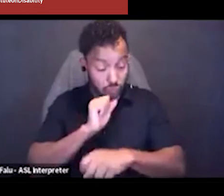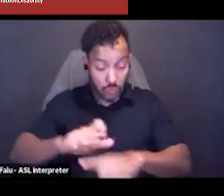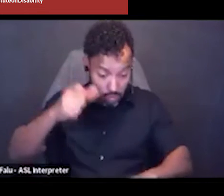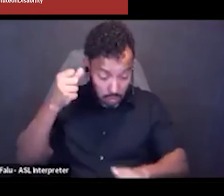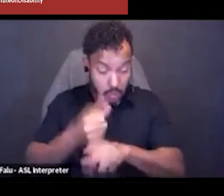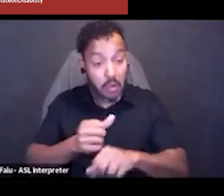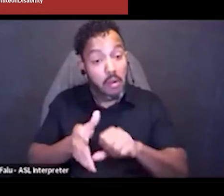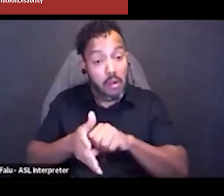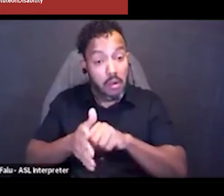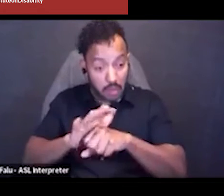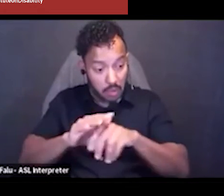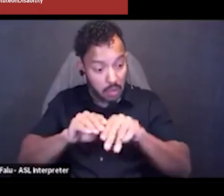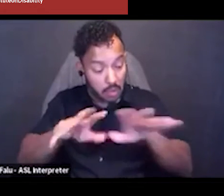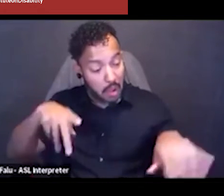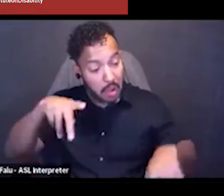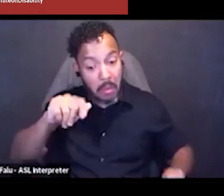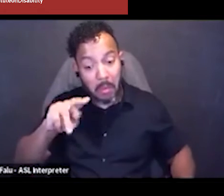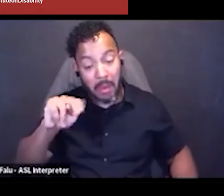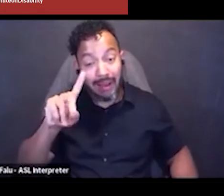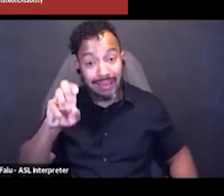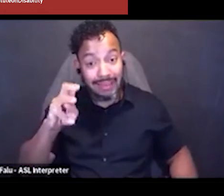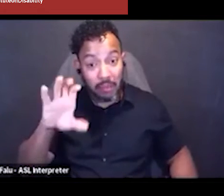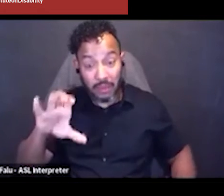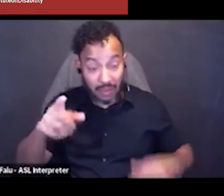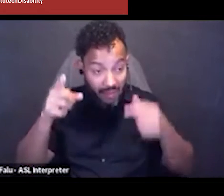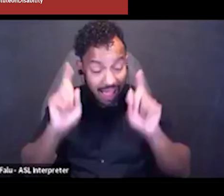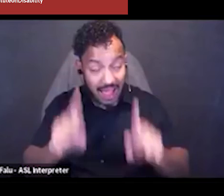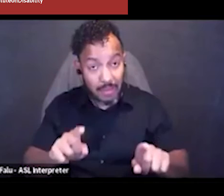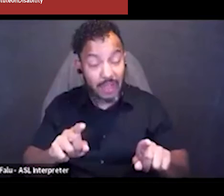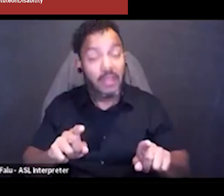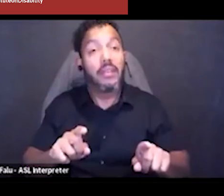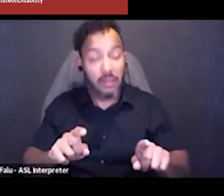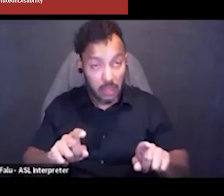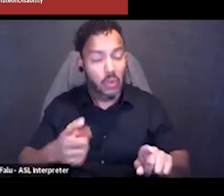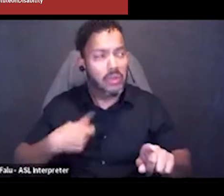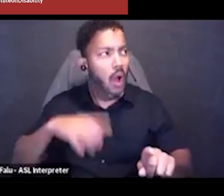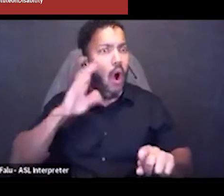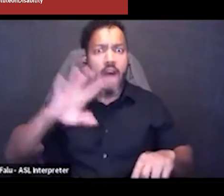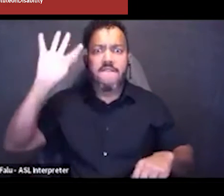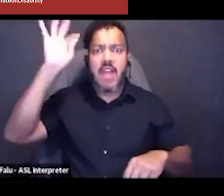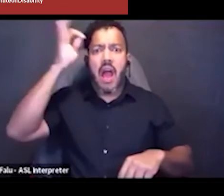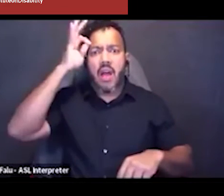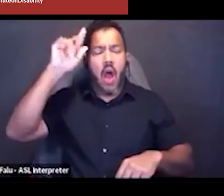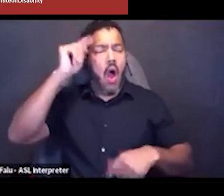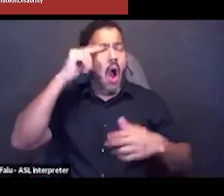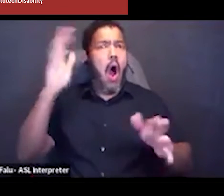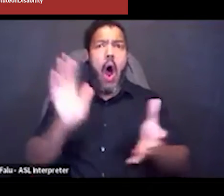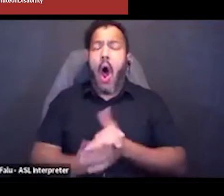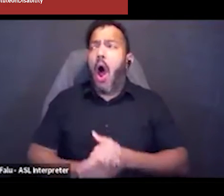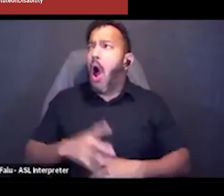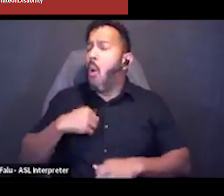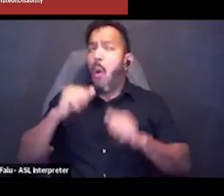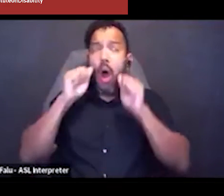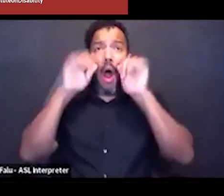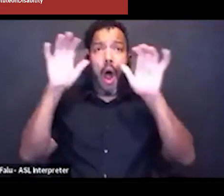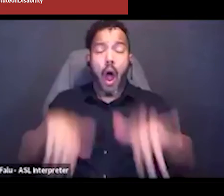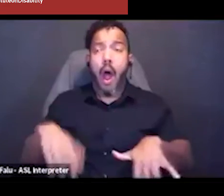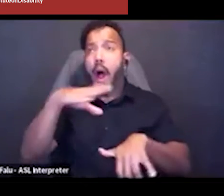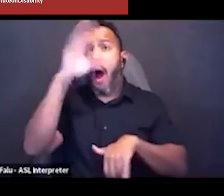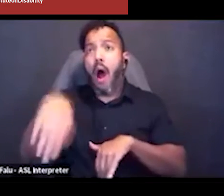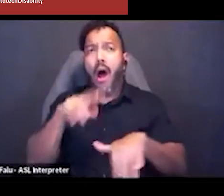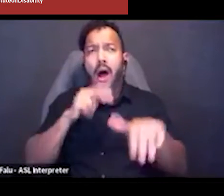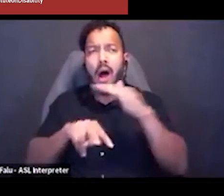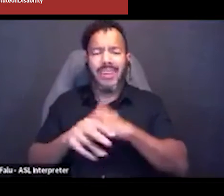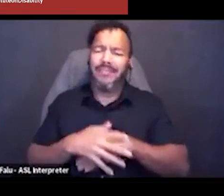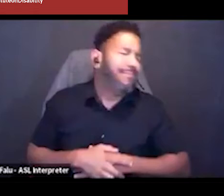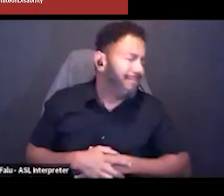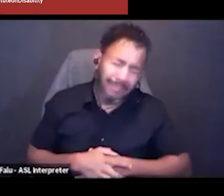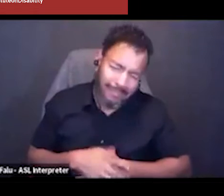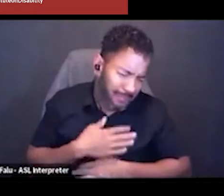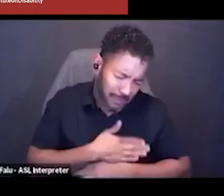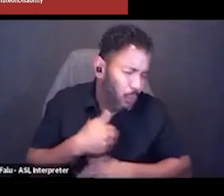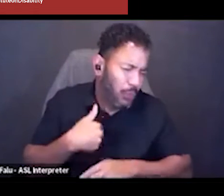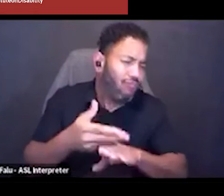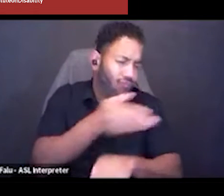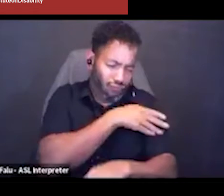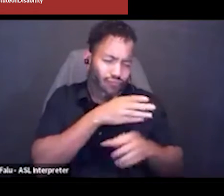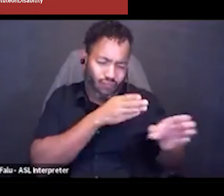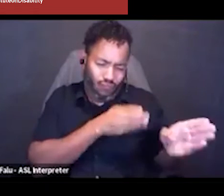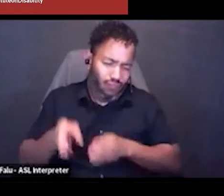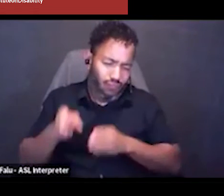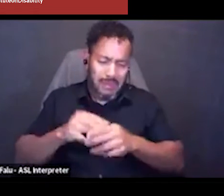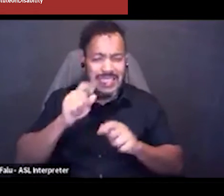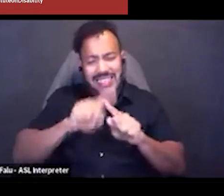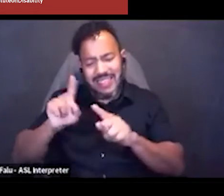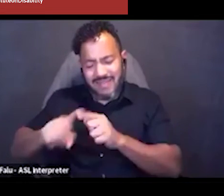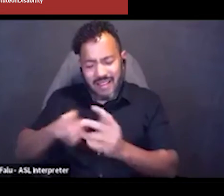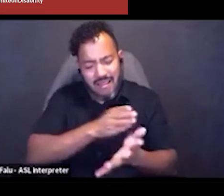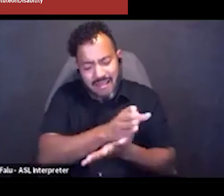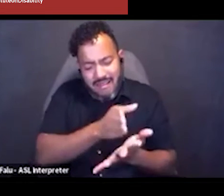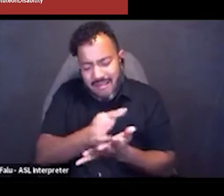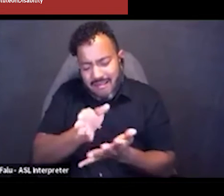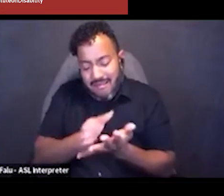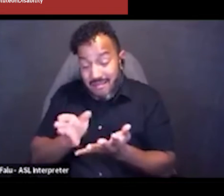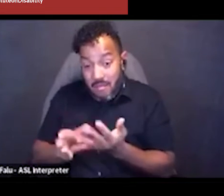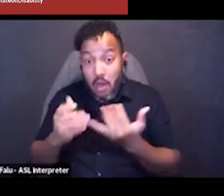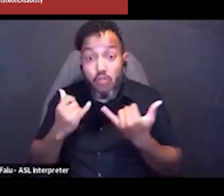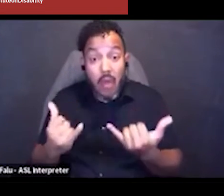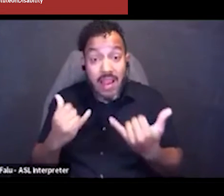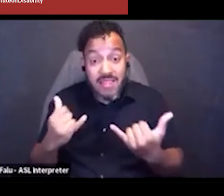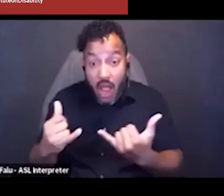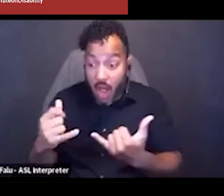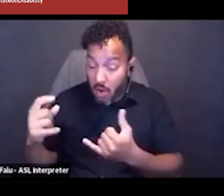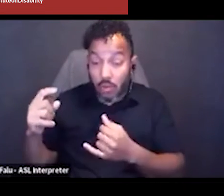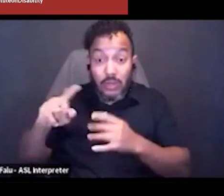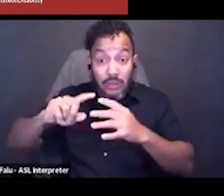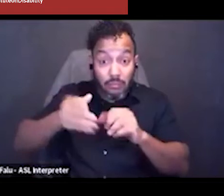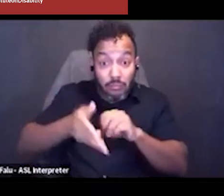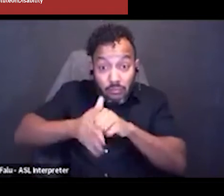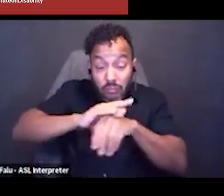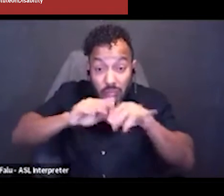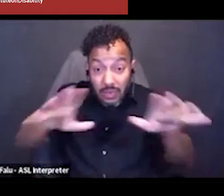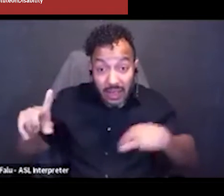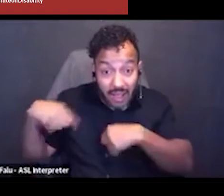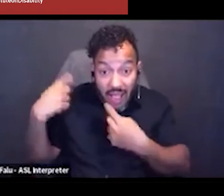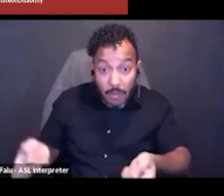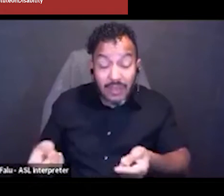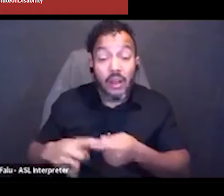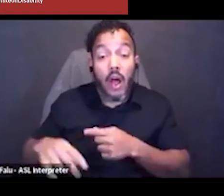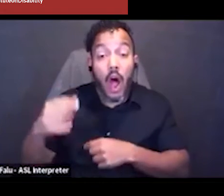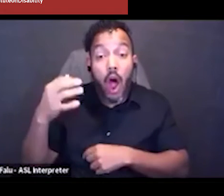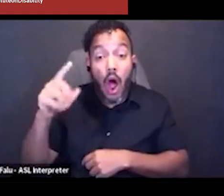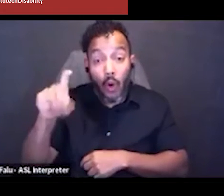And unfortunately we are now 171 days in and 171,000 people have died.